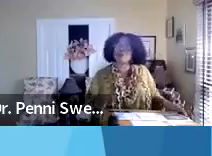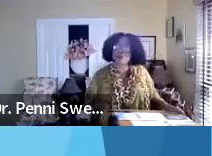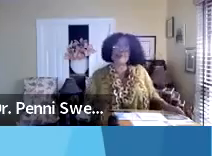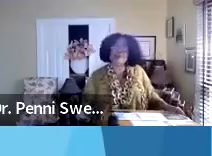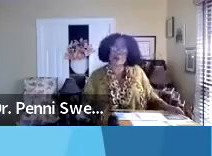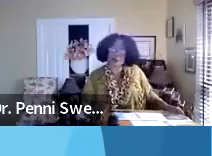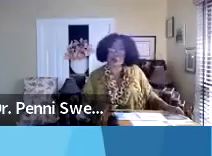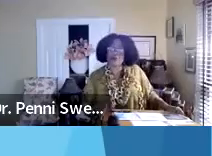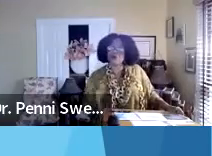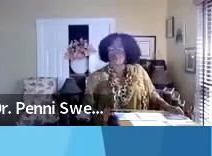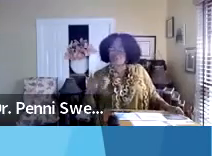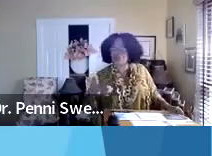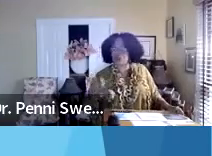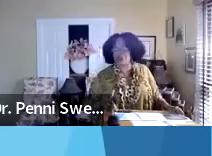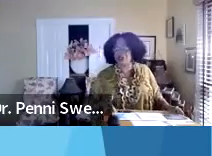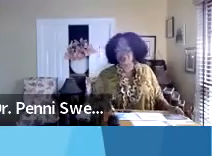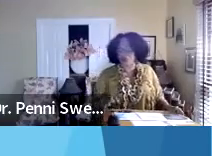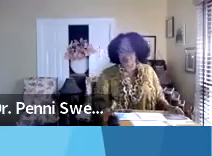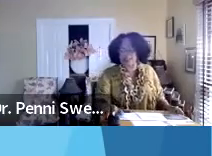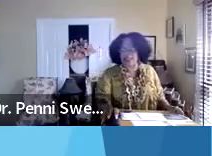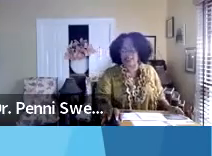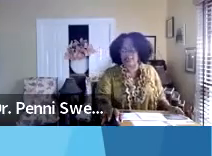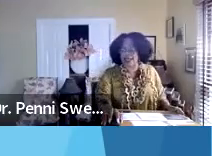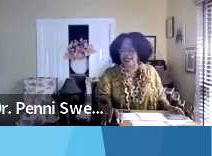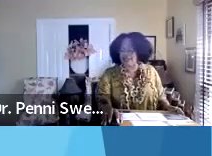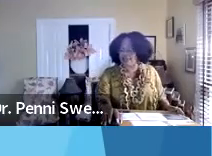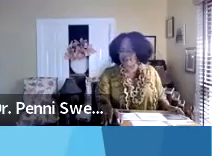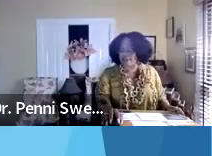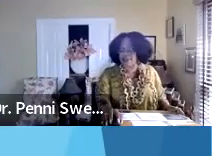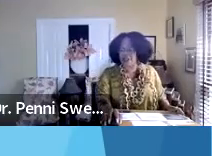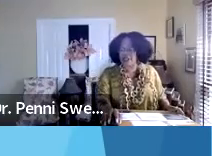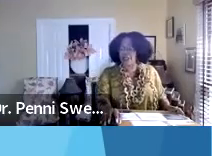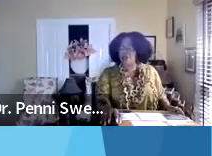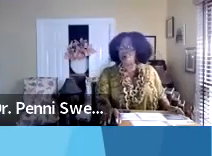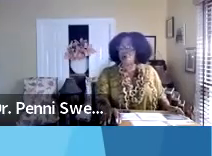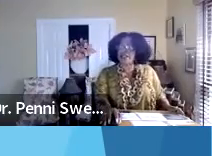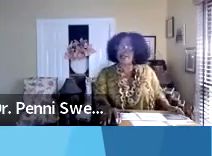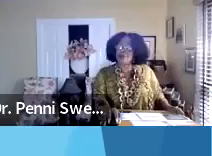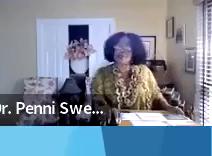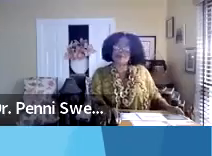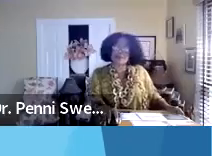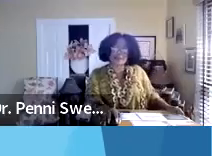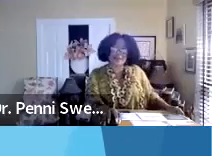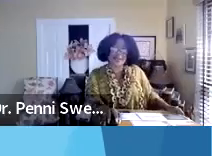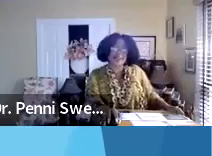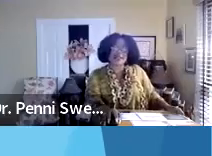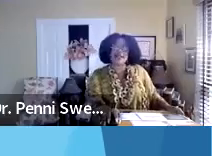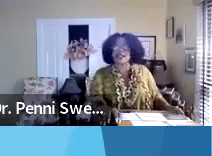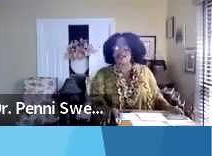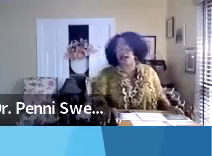Felicia Smith are serving as ASL interpreters, and our Director of planning, research and